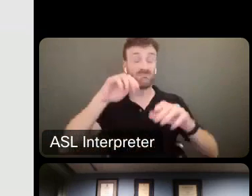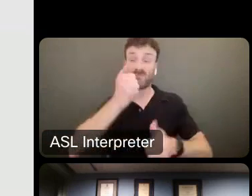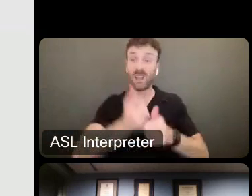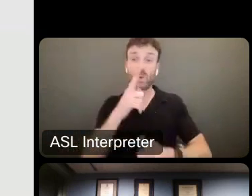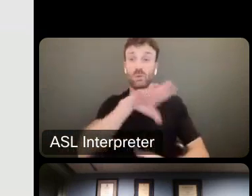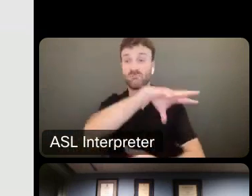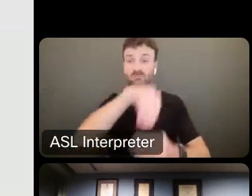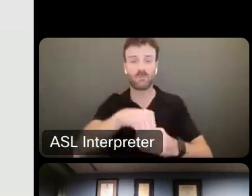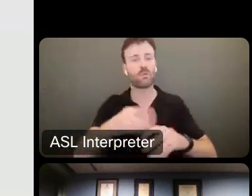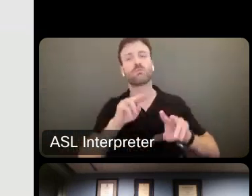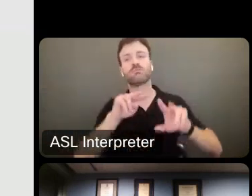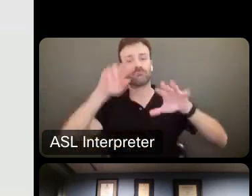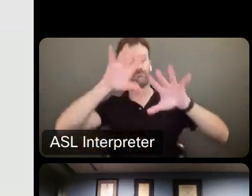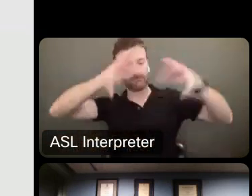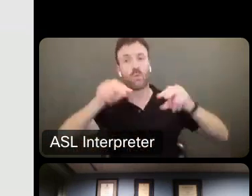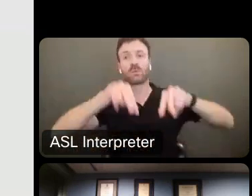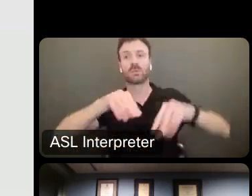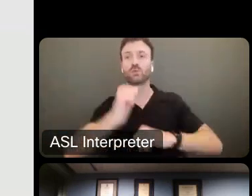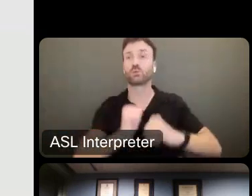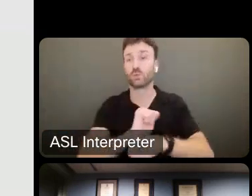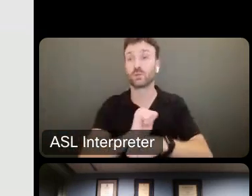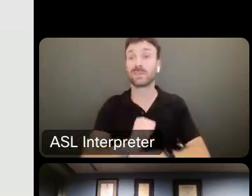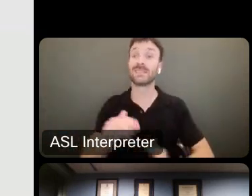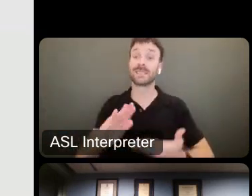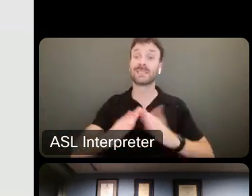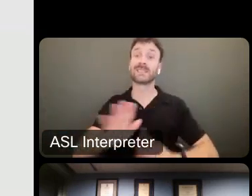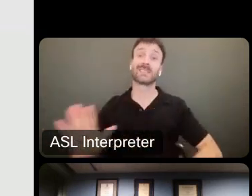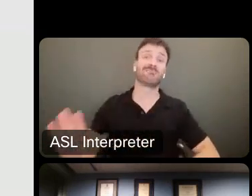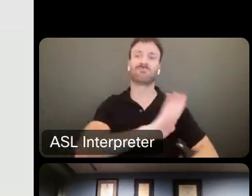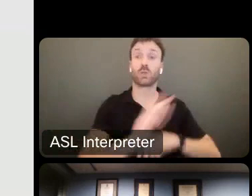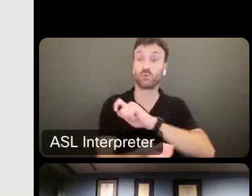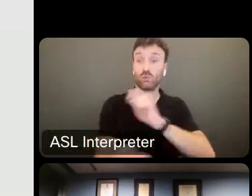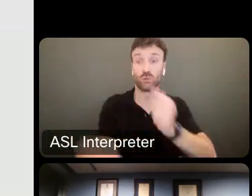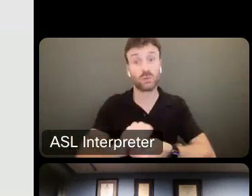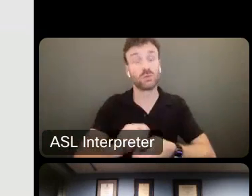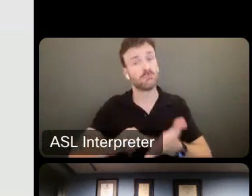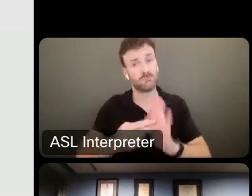Creating citywide changes at this scale will require a culture shift among the construction